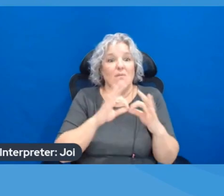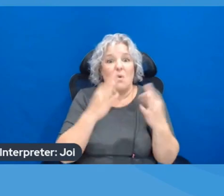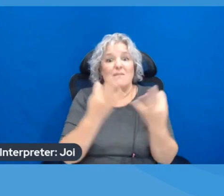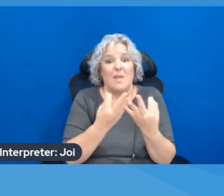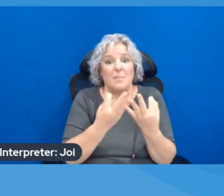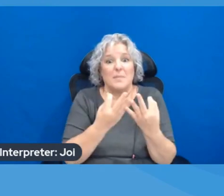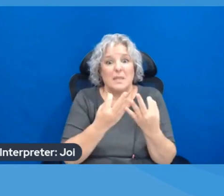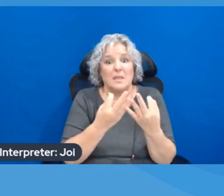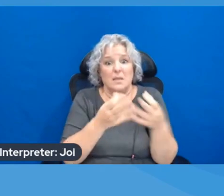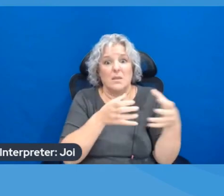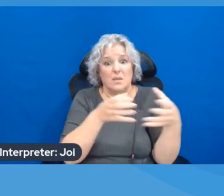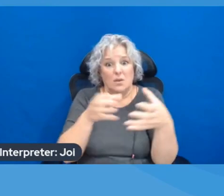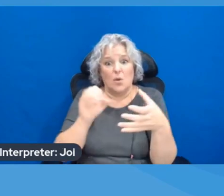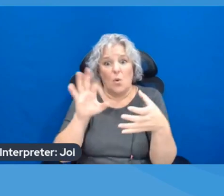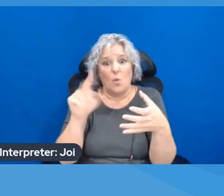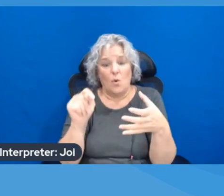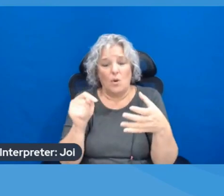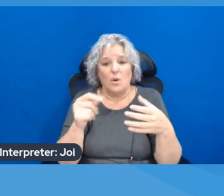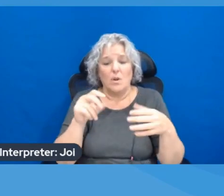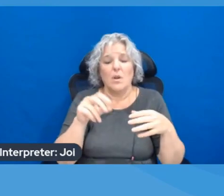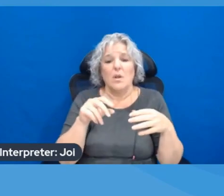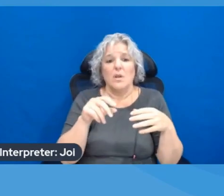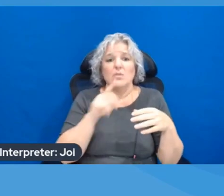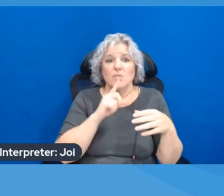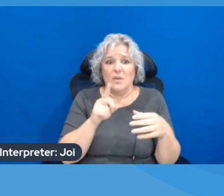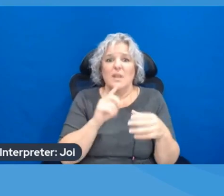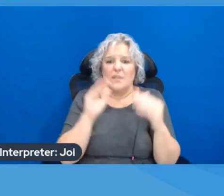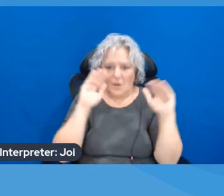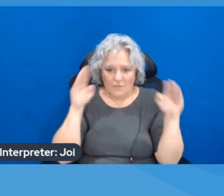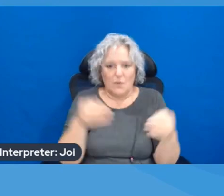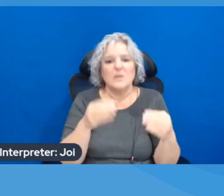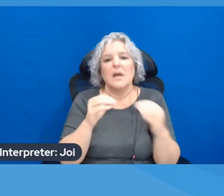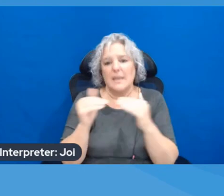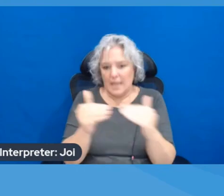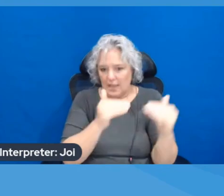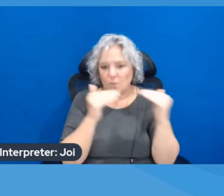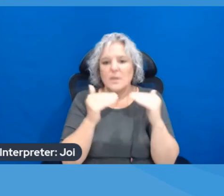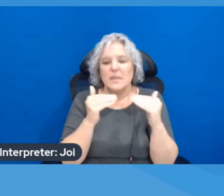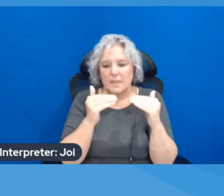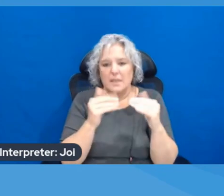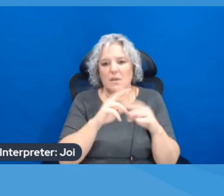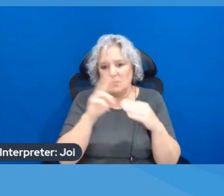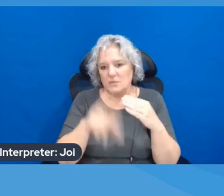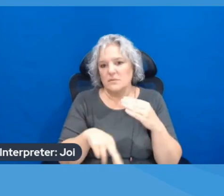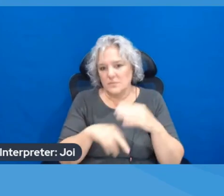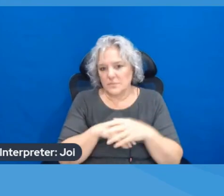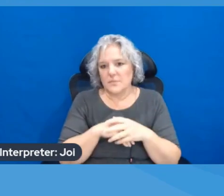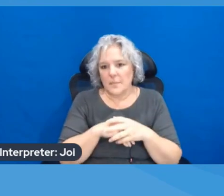And this cohort is focusing on equity and family experiences and outcomes, and the cohorts going through a similar process